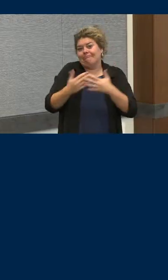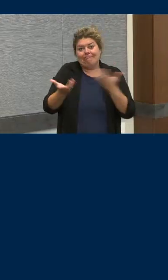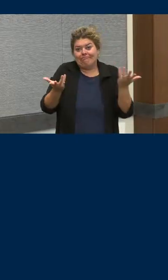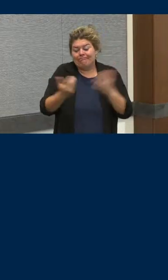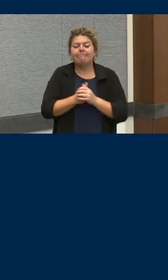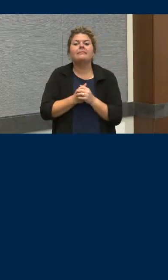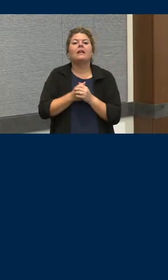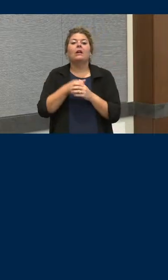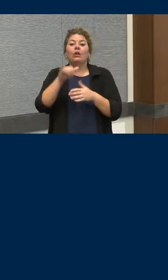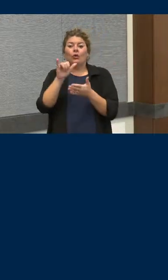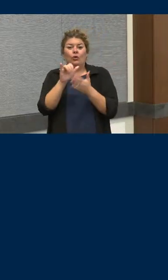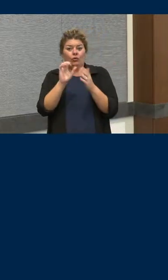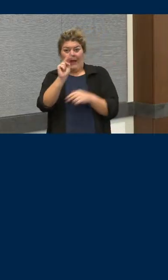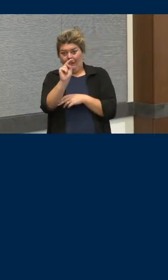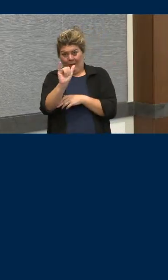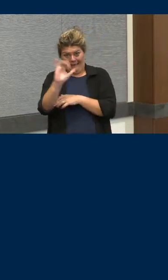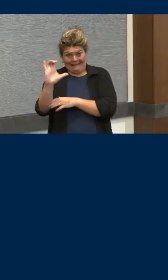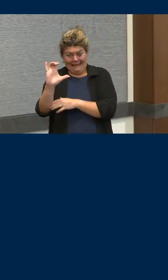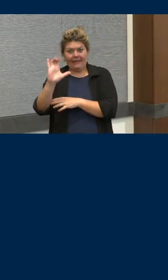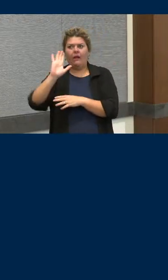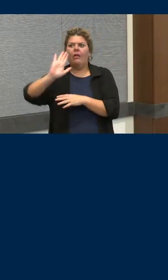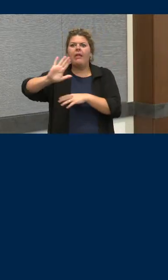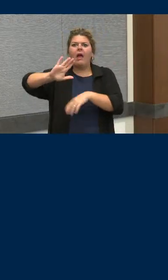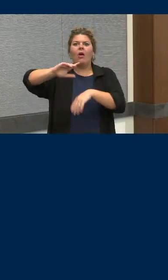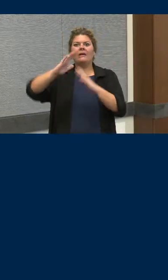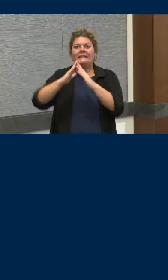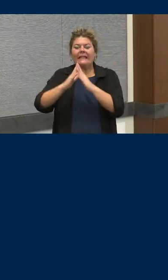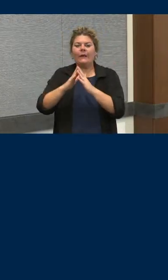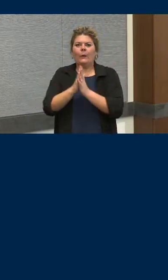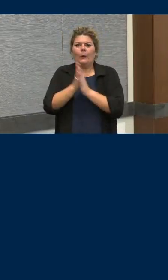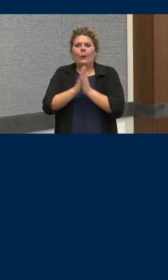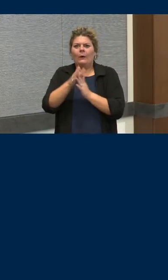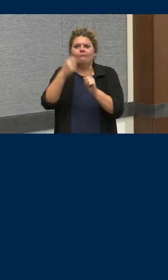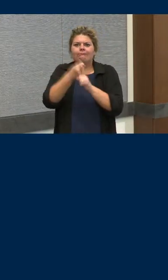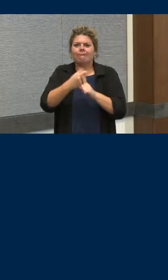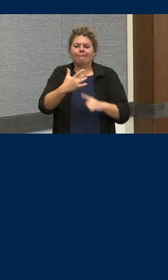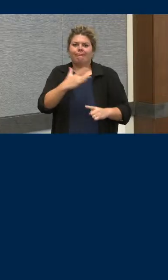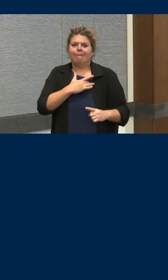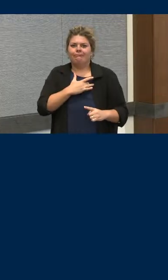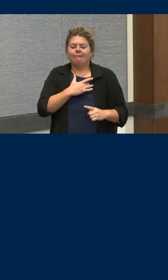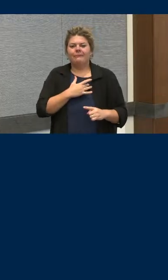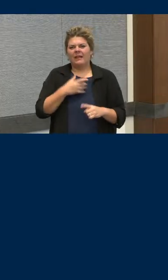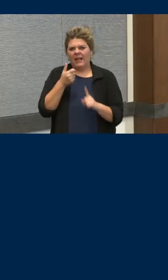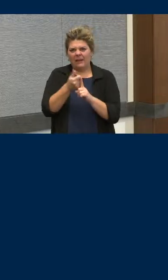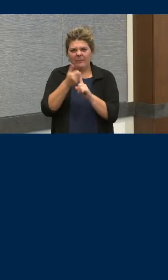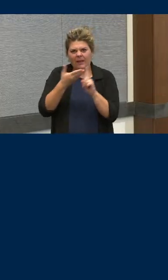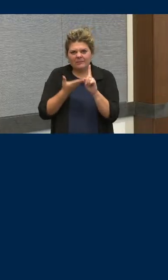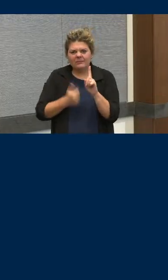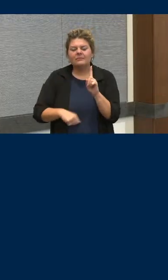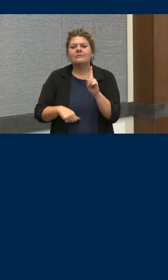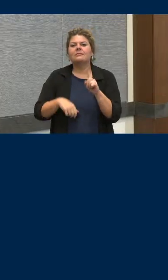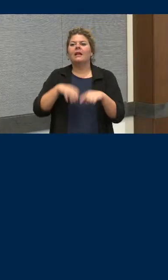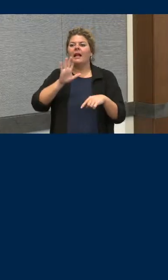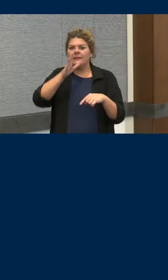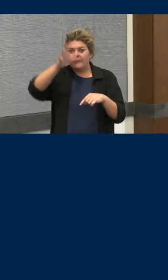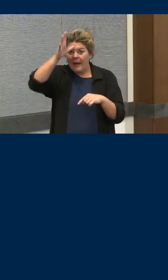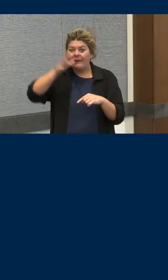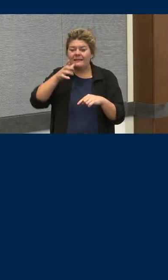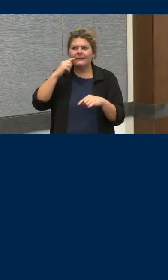impressed him. He penned his first impressions to his parents: